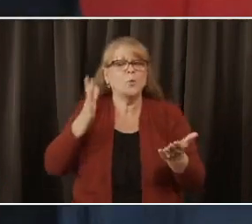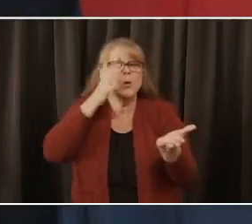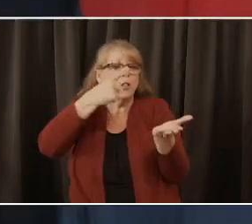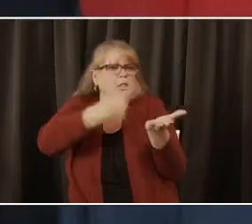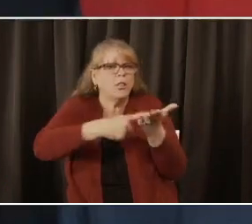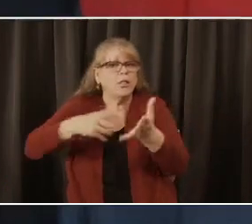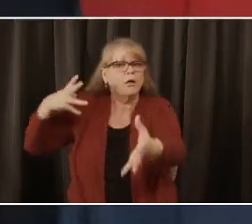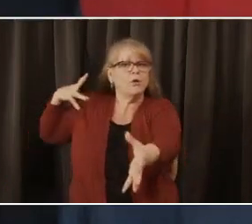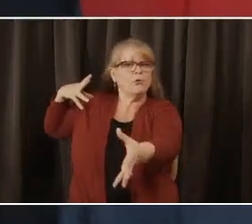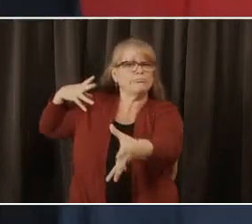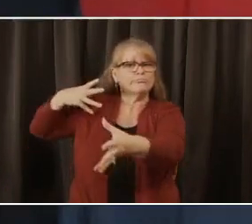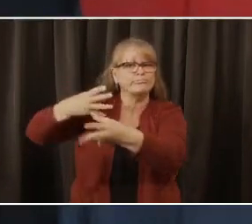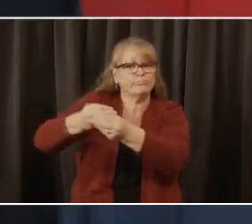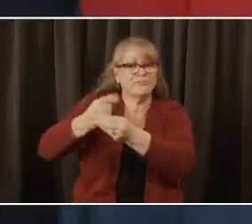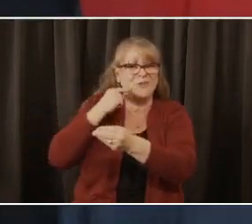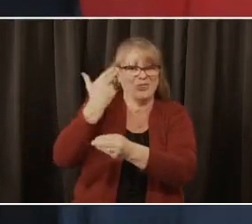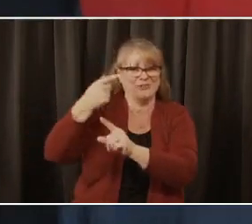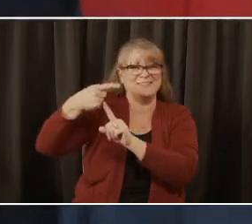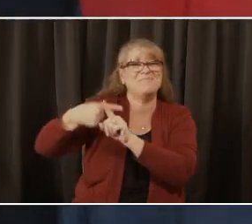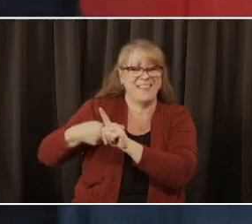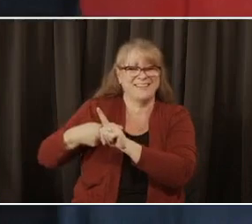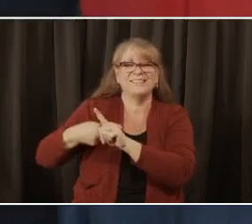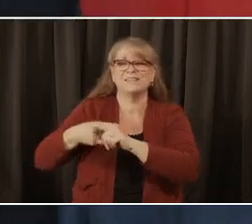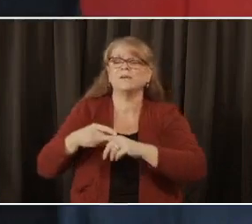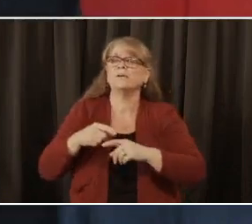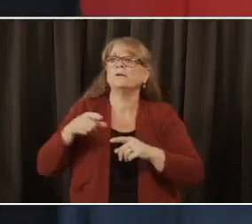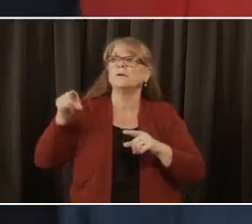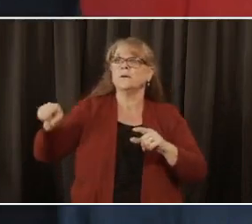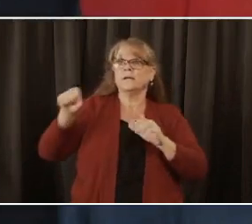We have state state epidemiologist Dr. Rachel Herlihy to discuss this fourth